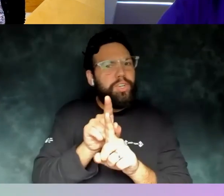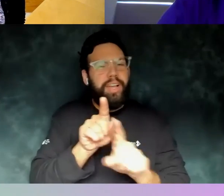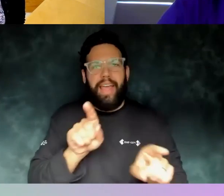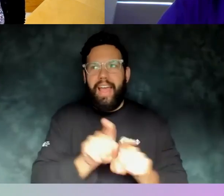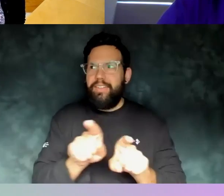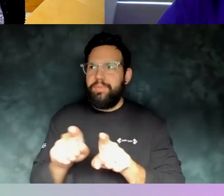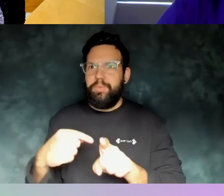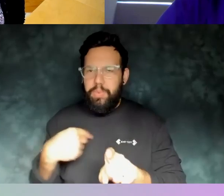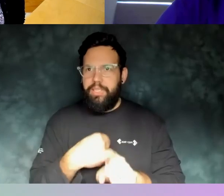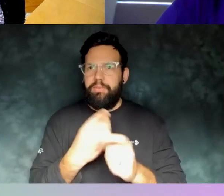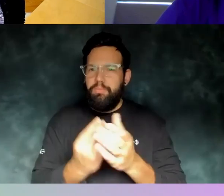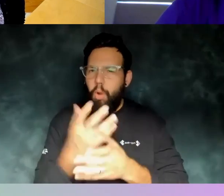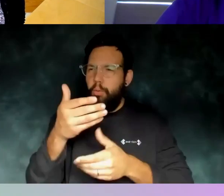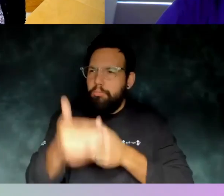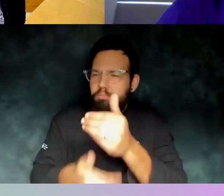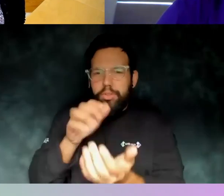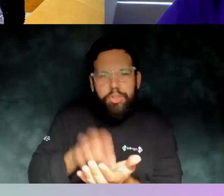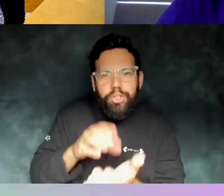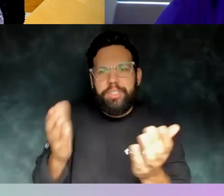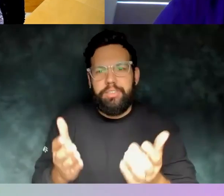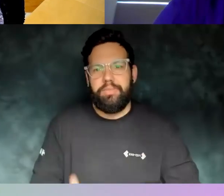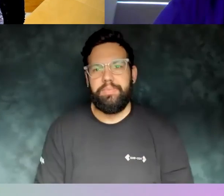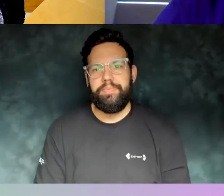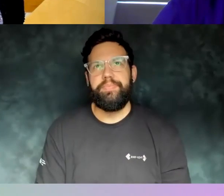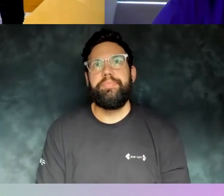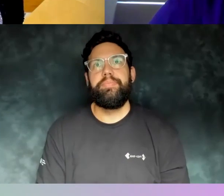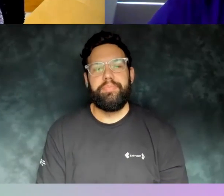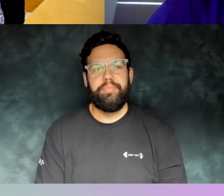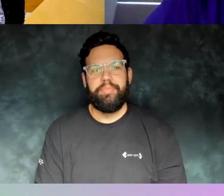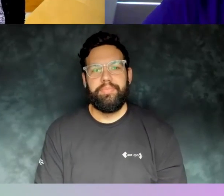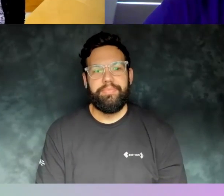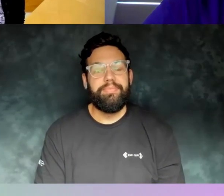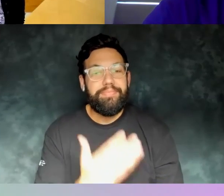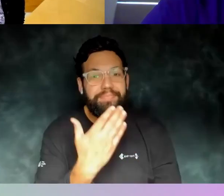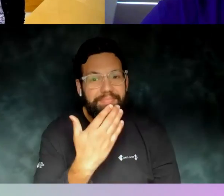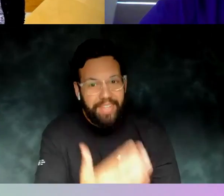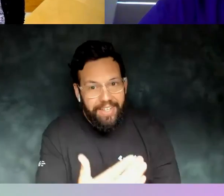form field element. If you're doing things like autocomplete, somebody could go in and autocomplete really